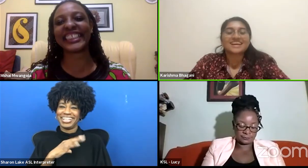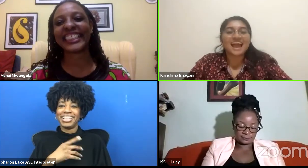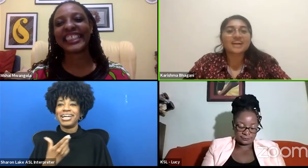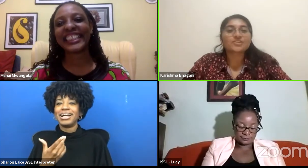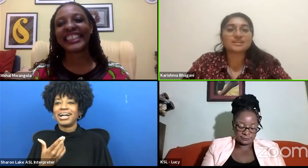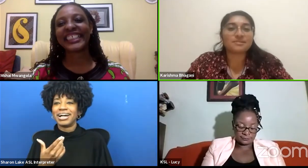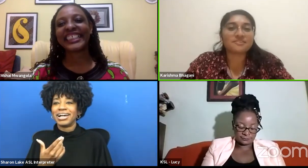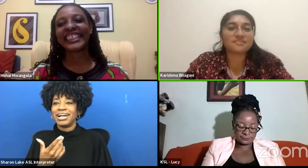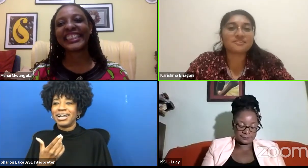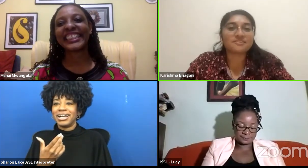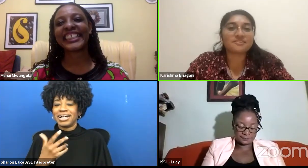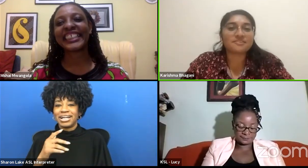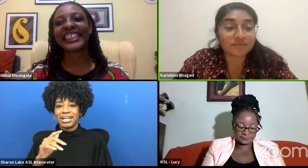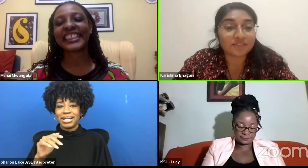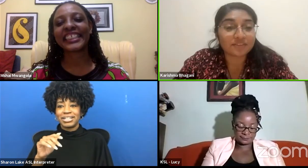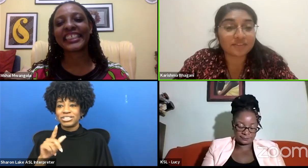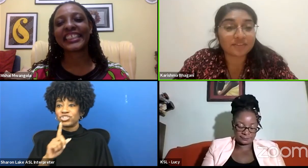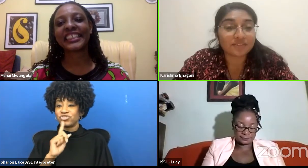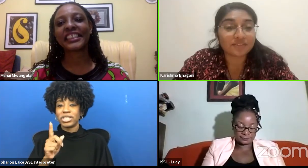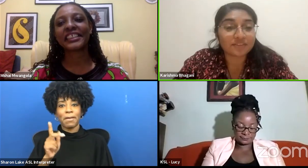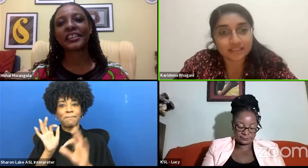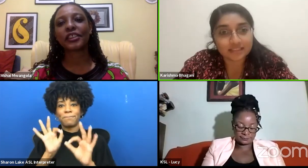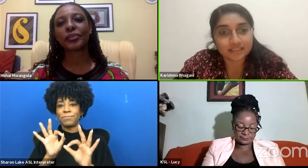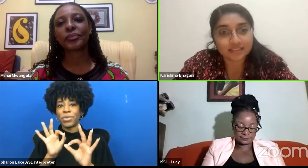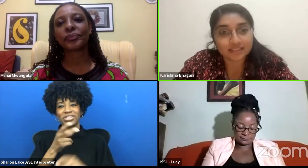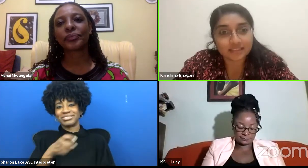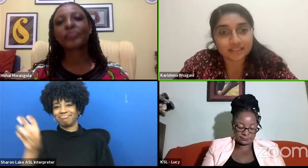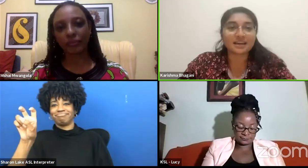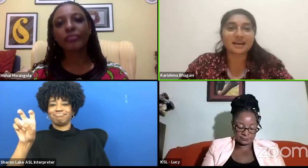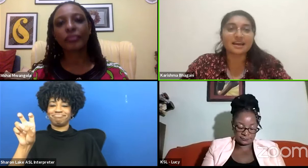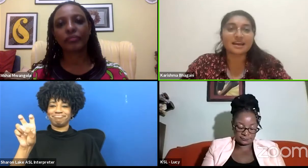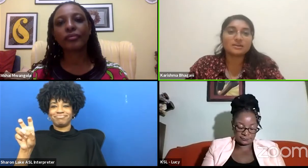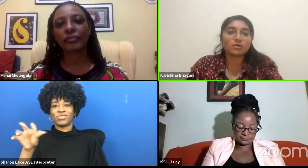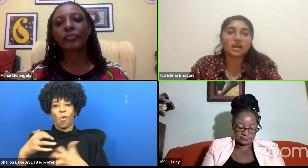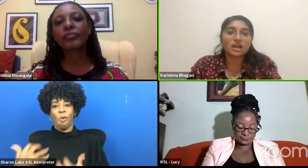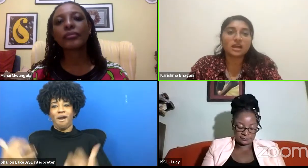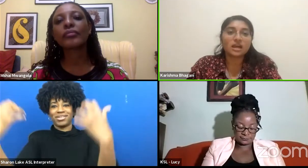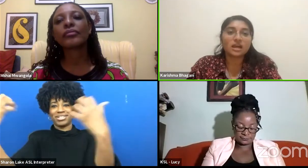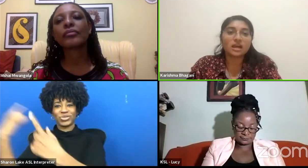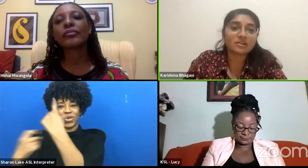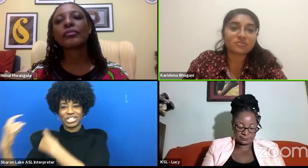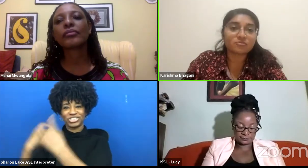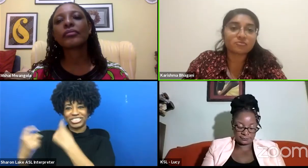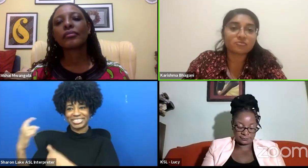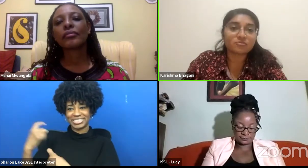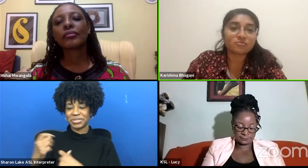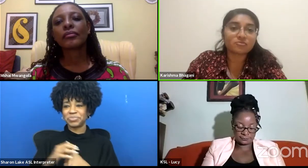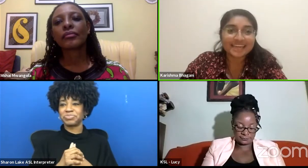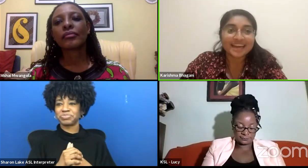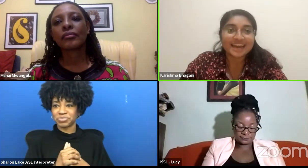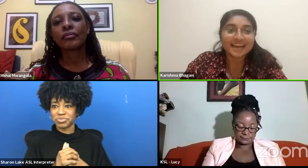actually, a perfect segue into some of the questions that our audiences have asked. I see Odak Onyango and Robert Boleki.